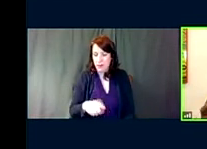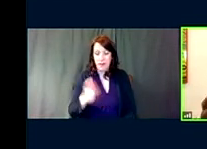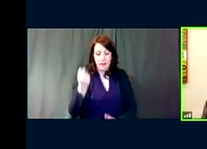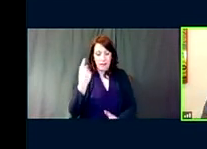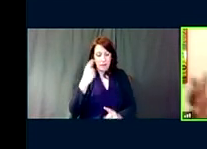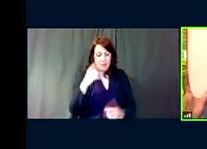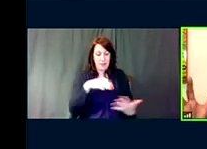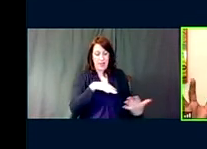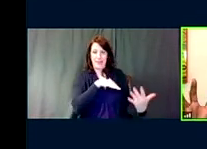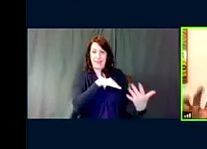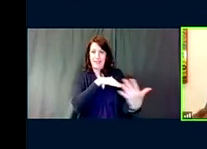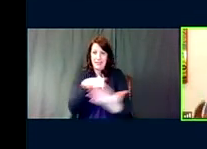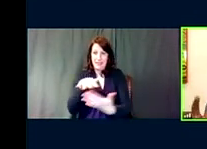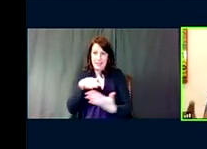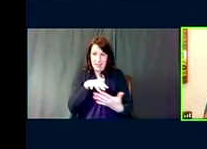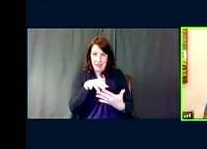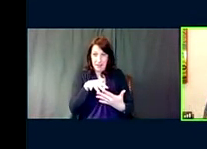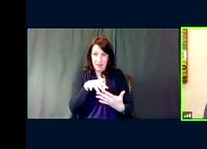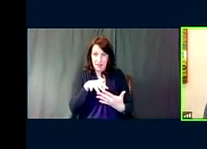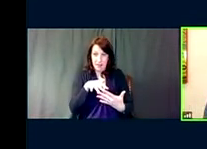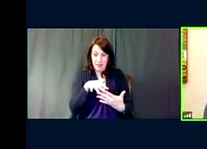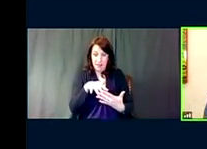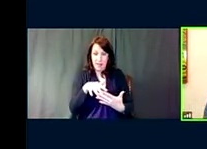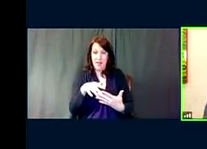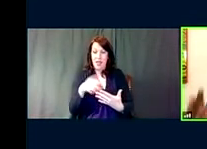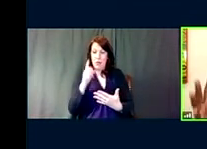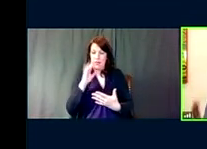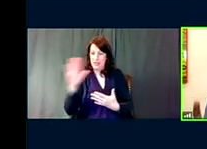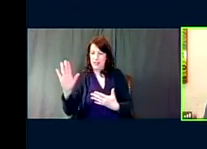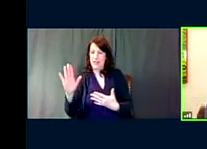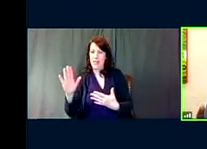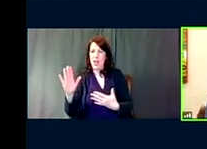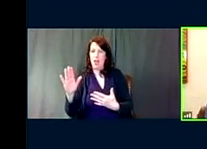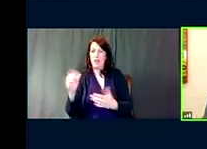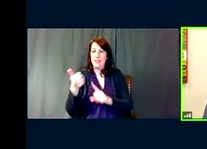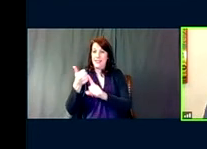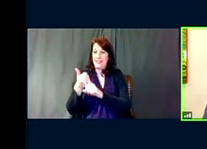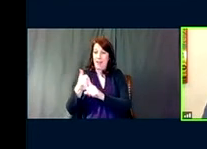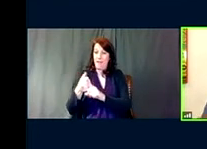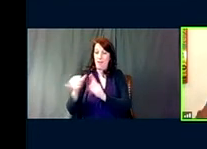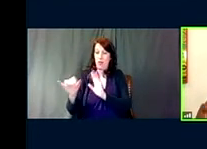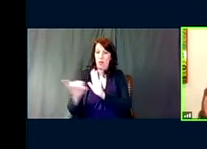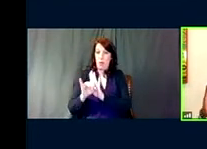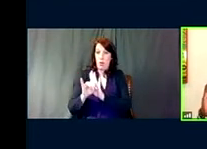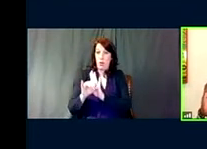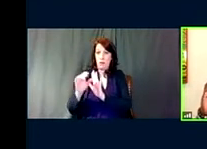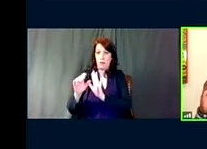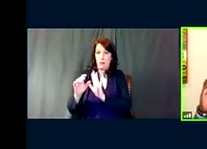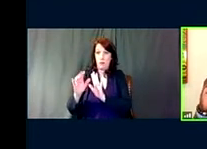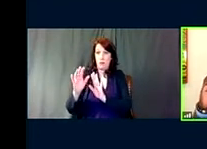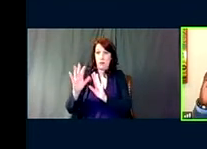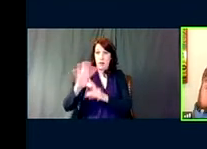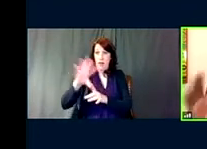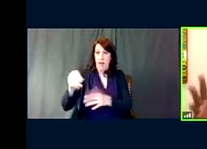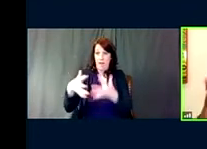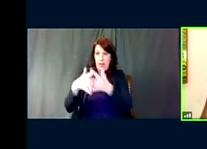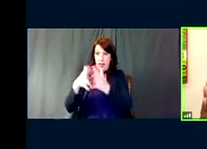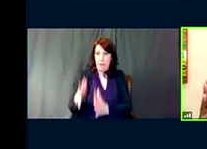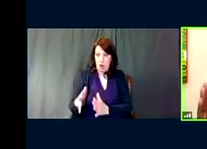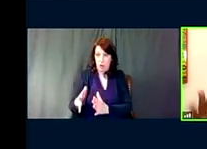IT. THEN WE DID THIS STUDY WHERE WE ACTUALLY STRATIFIED AFRICAN AMERICANS BASED ON ANCESTRY,